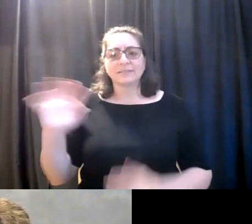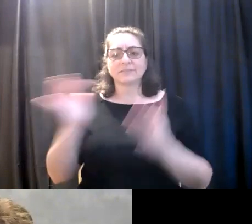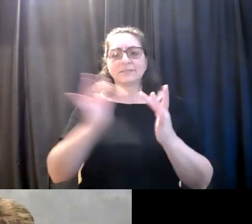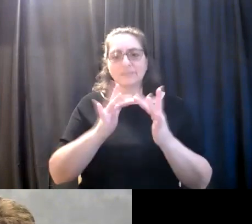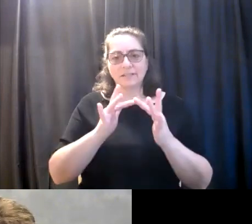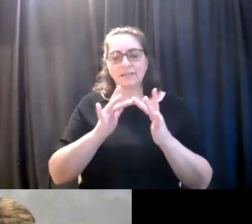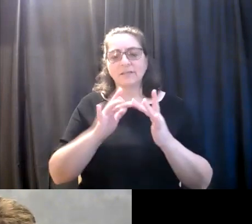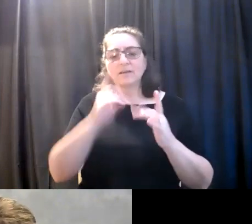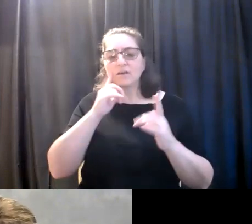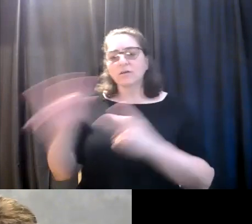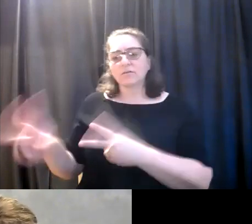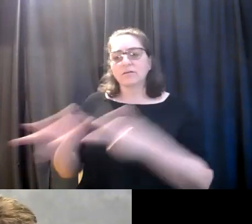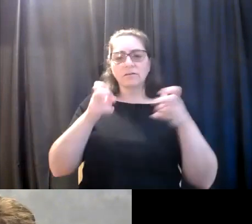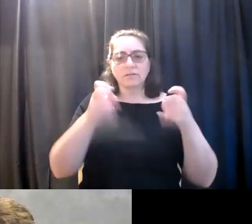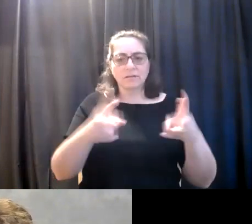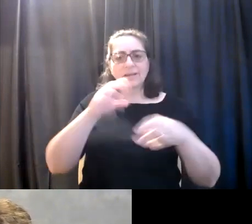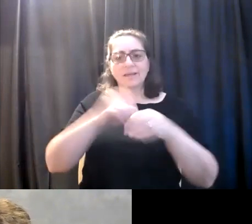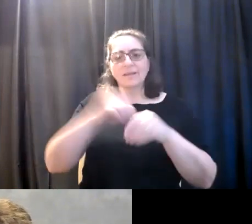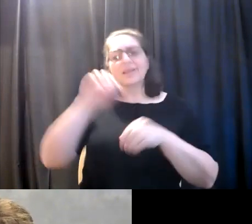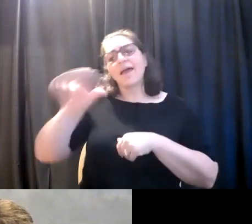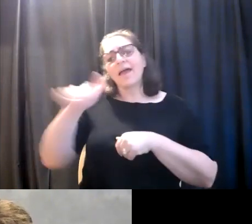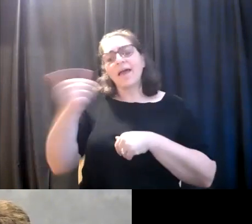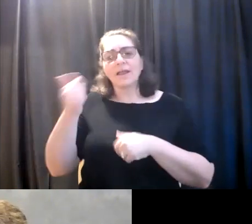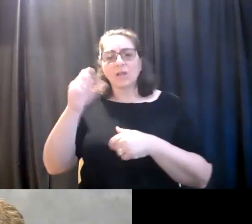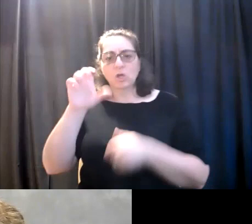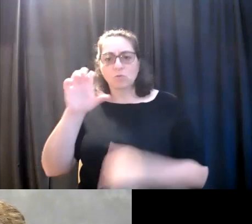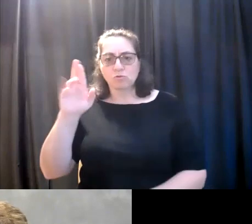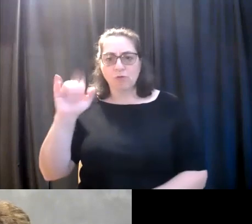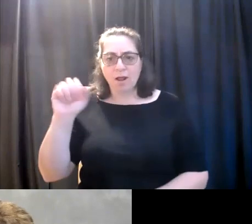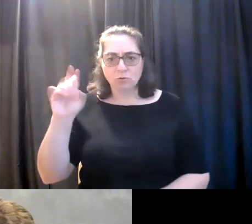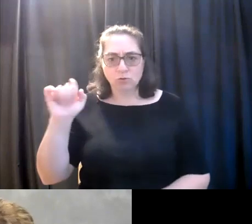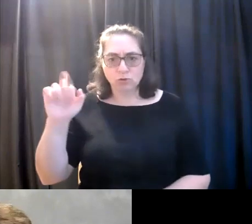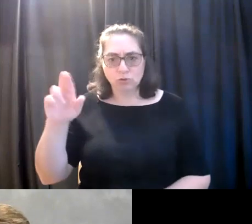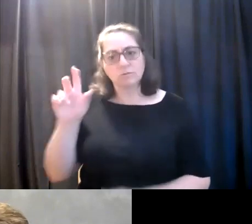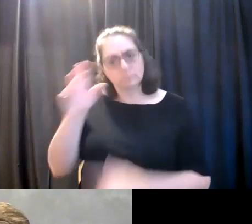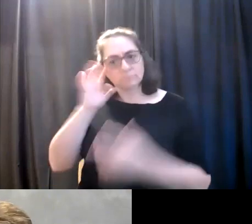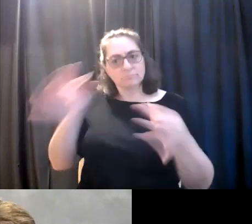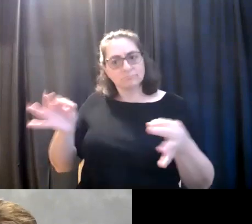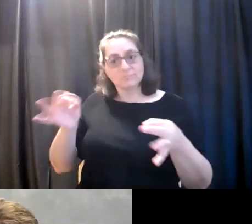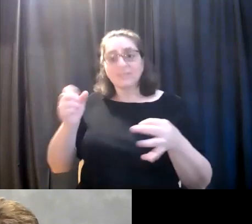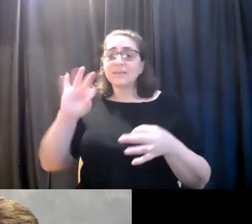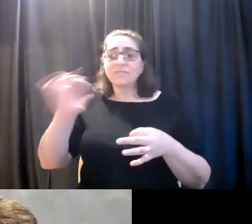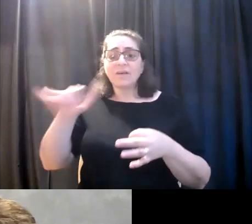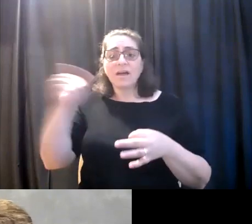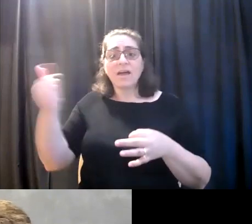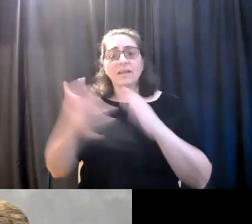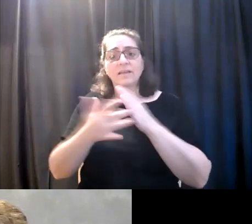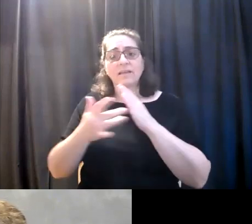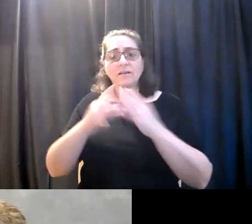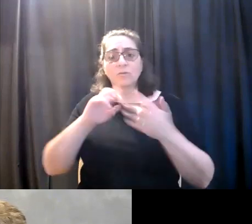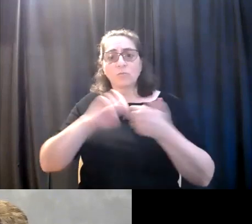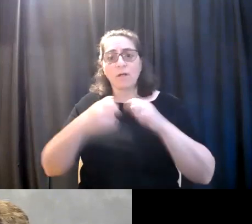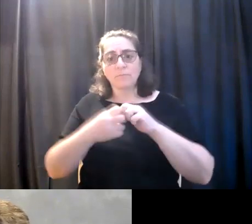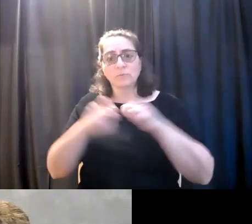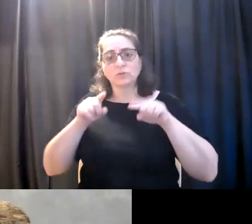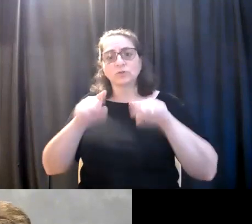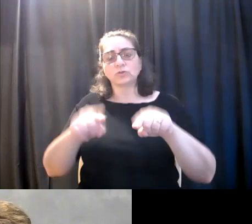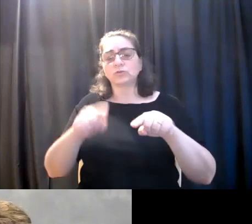to hear her insights professional and from her personal experience. Carolyn Stern, who I have the